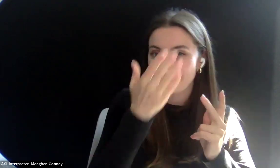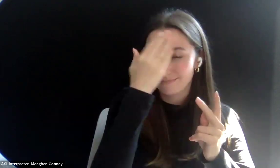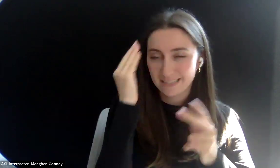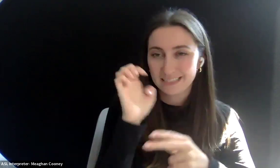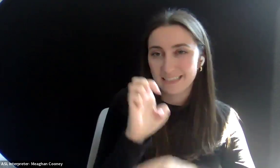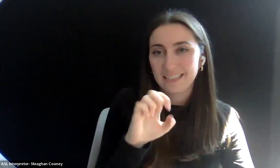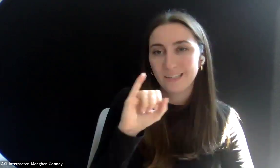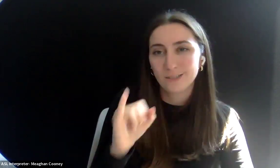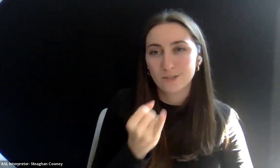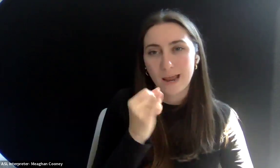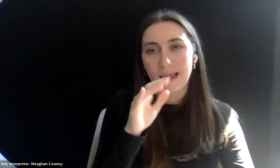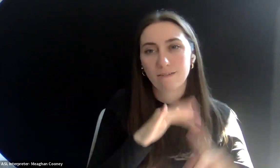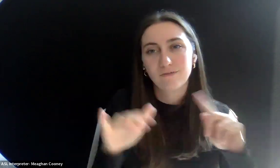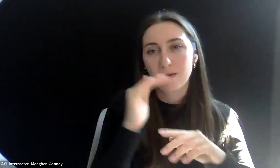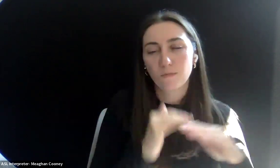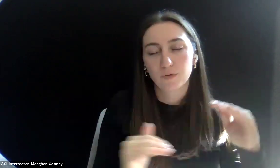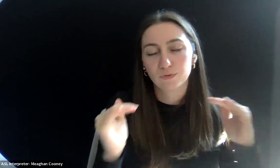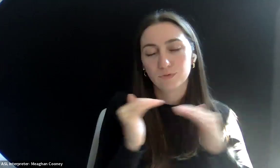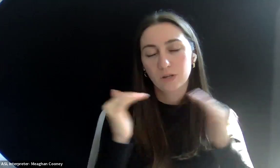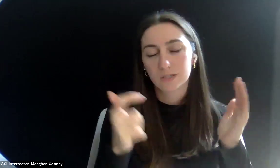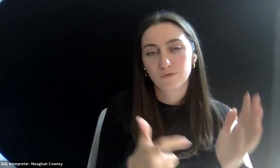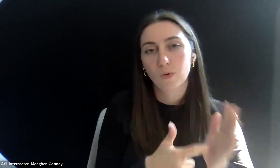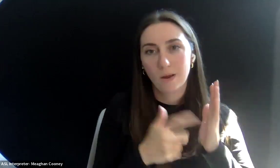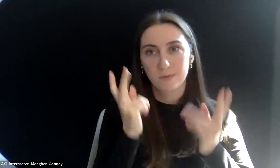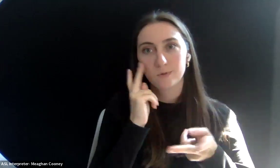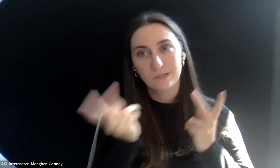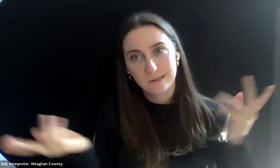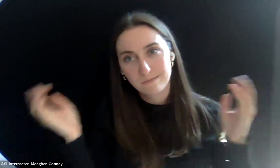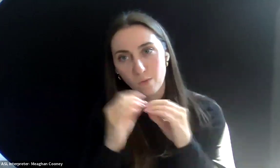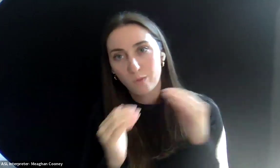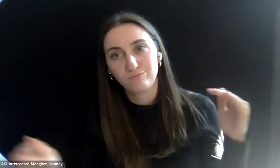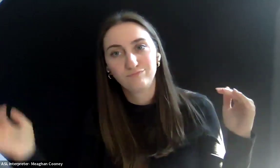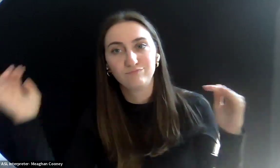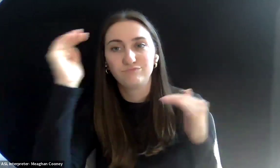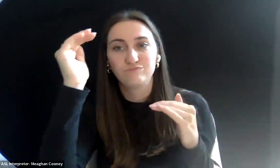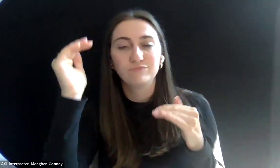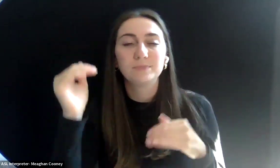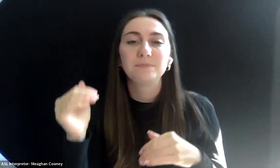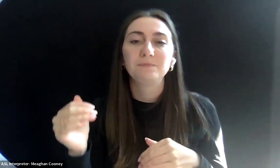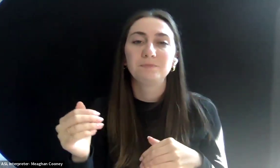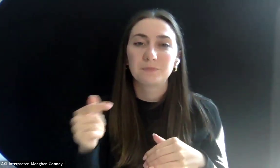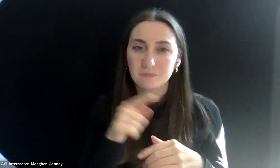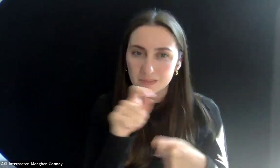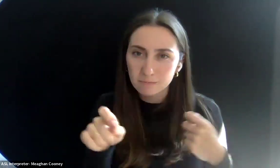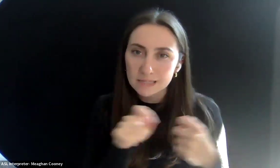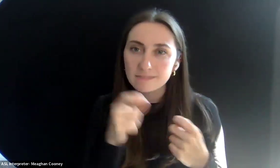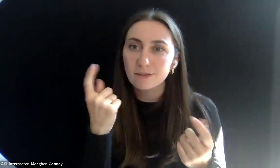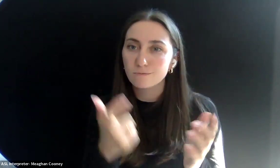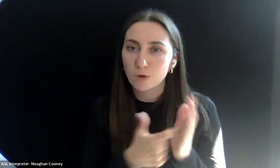but the EJ legislation and our protocols specifically require consideration of climate change.